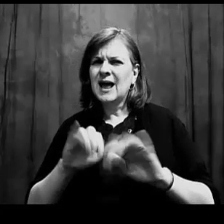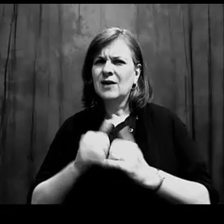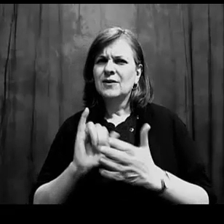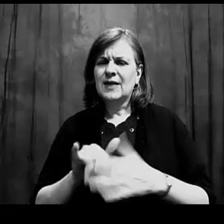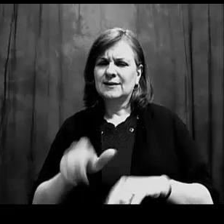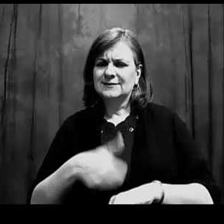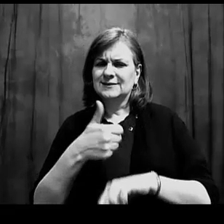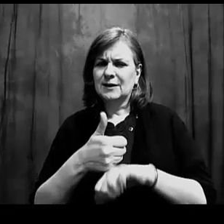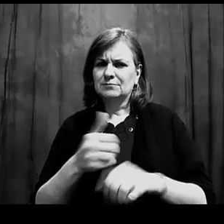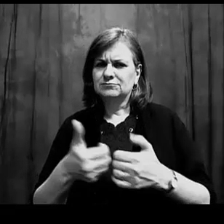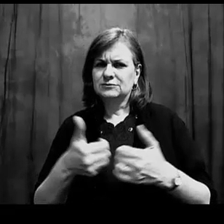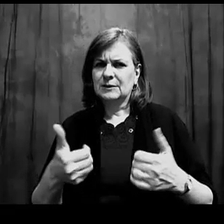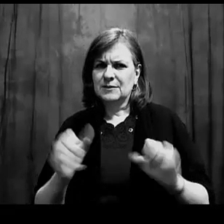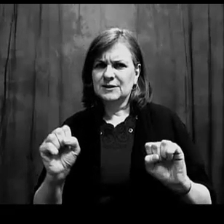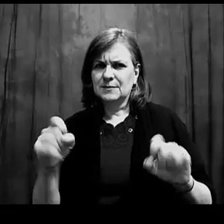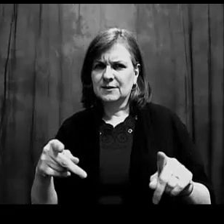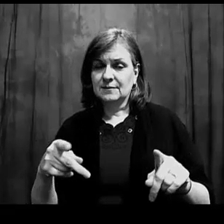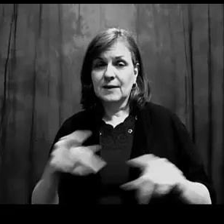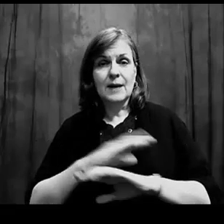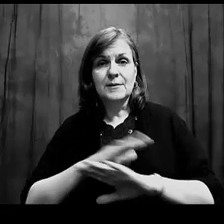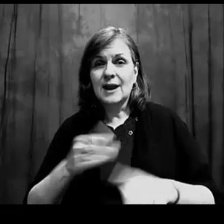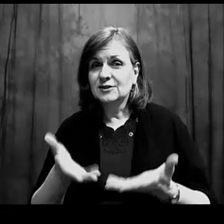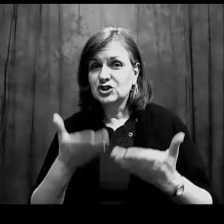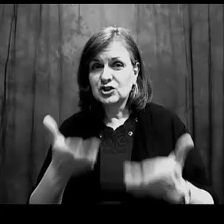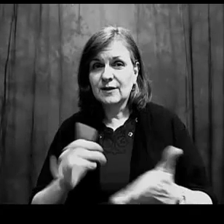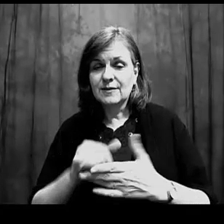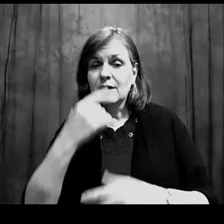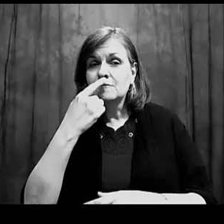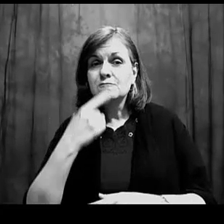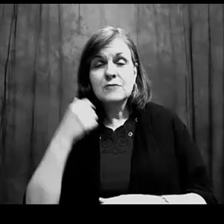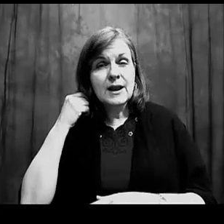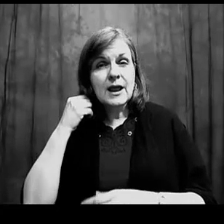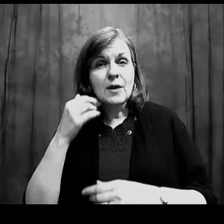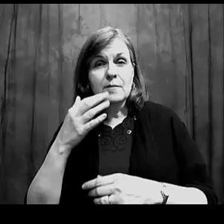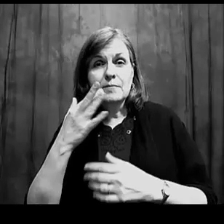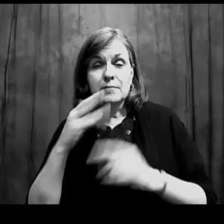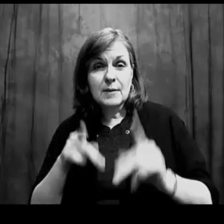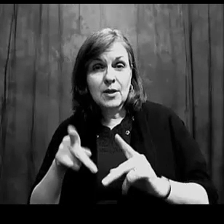I'm not suggesting that redheaded people are a separate species what I'm suggesting